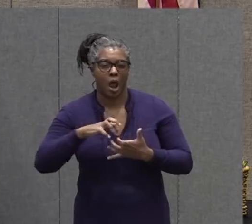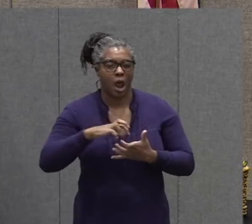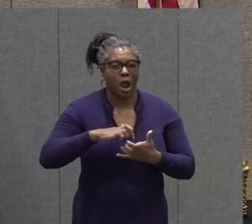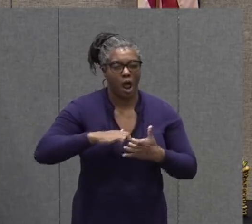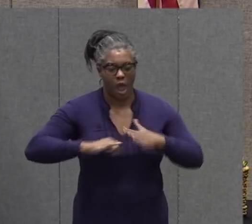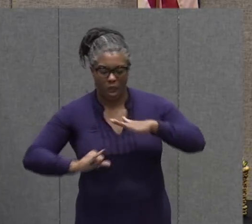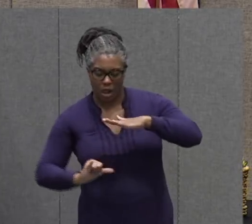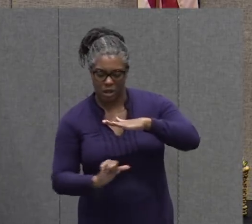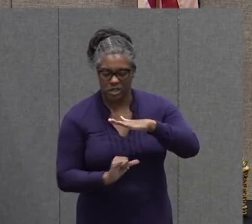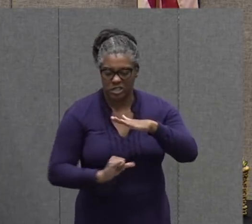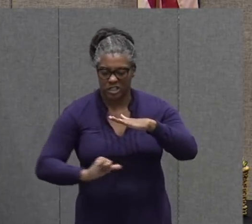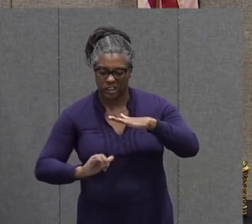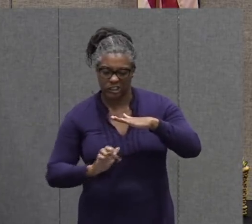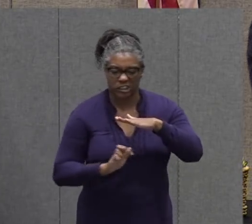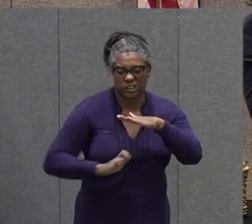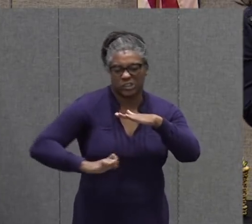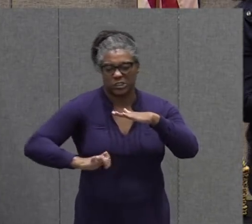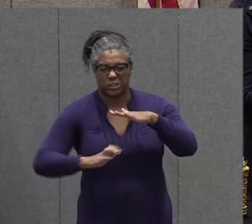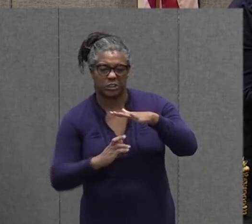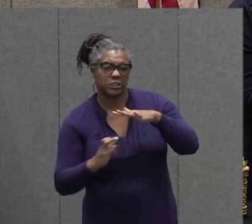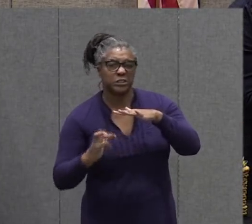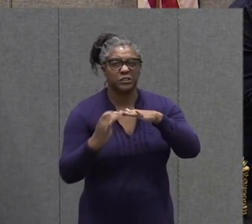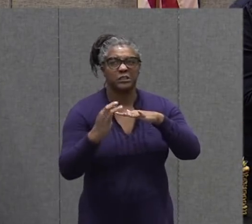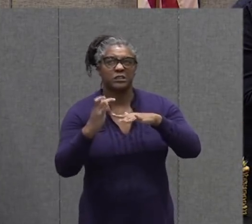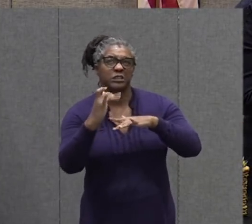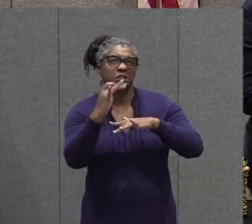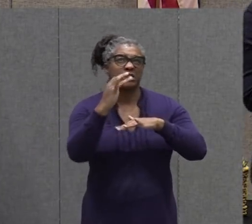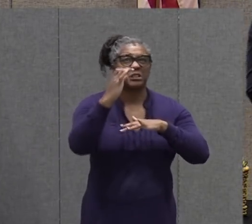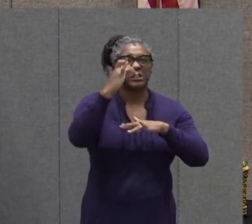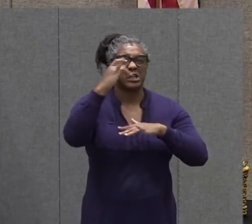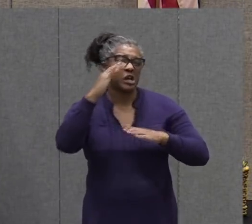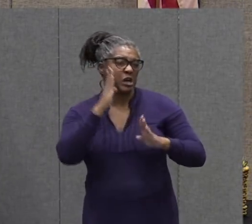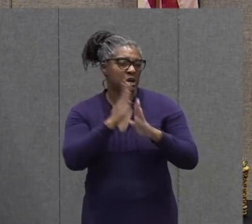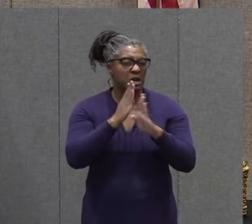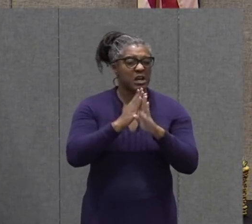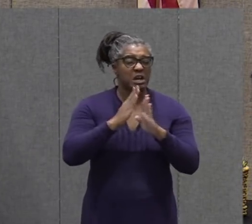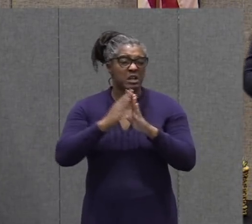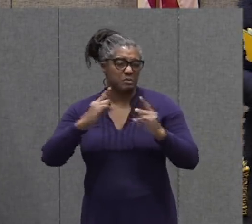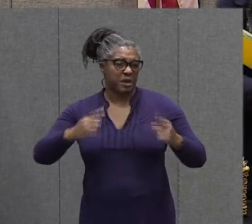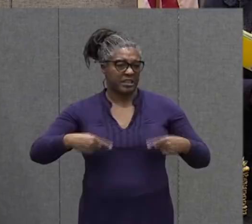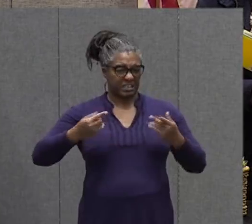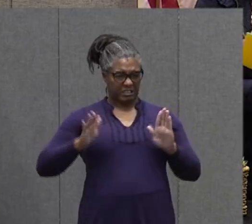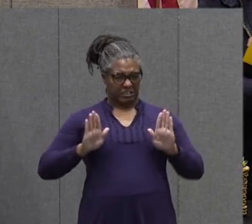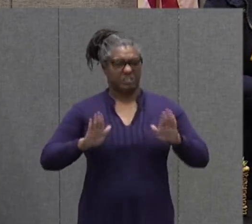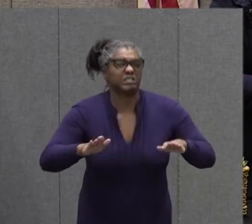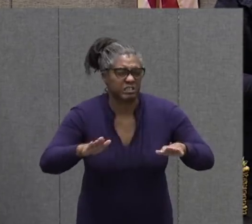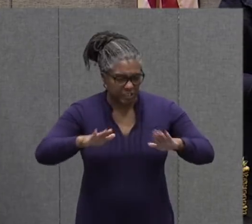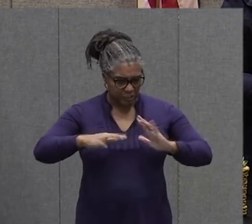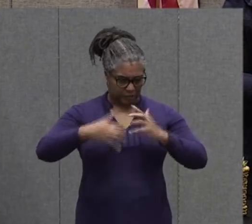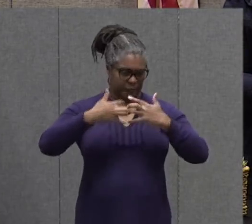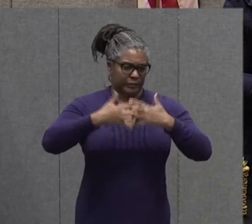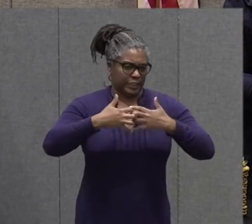slamming from bus tires and taxi horns and engines, of cars in trucks in all